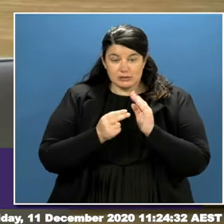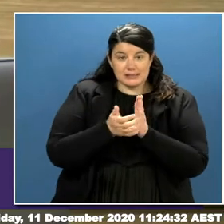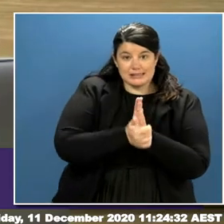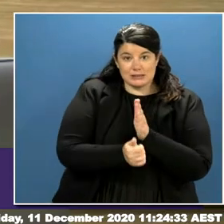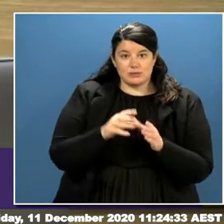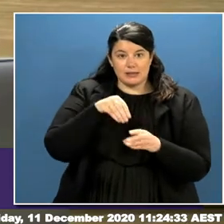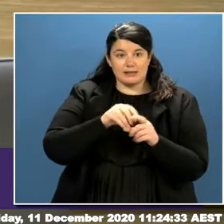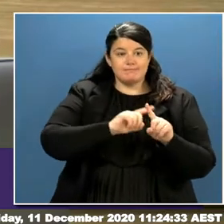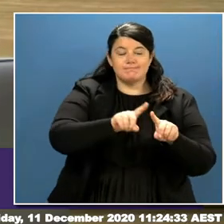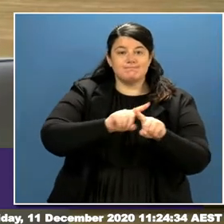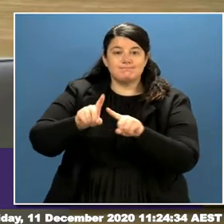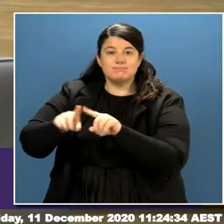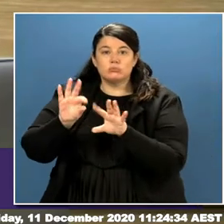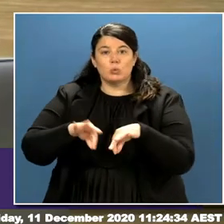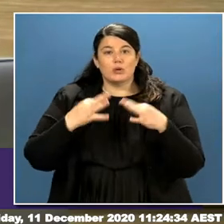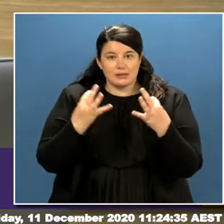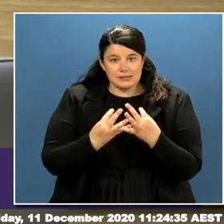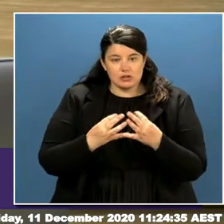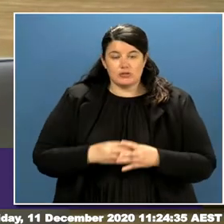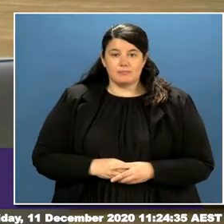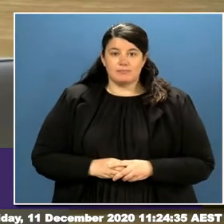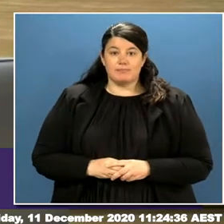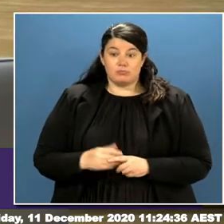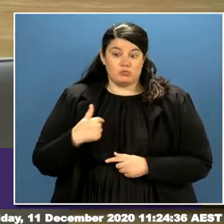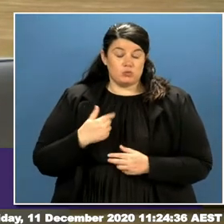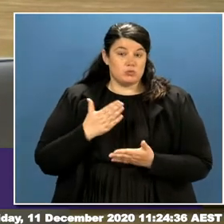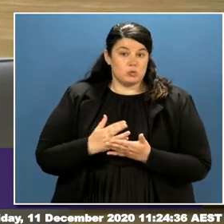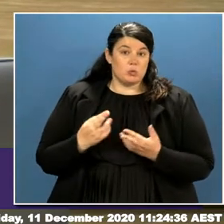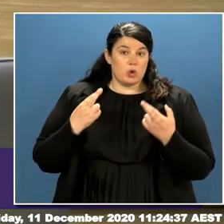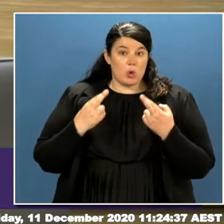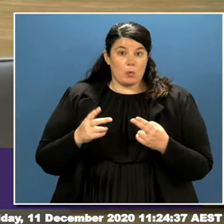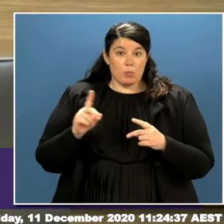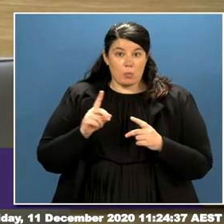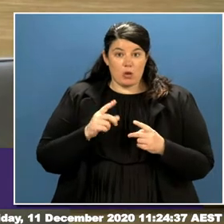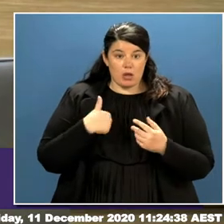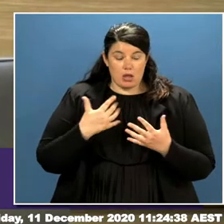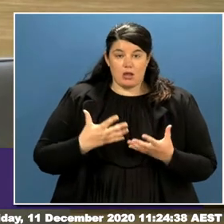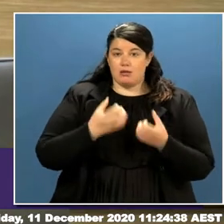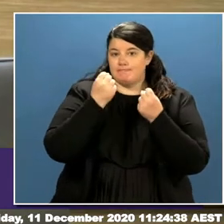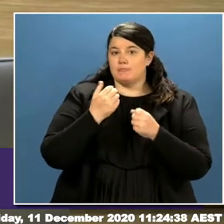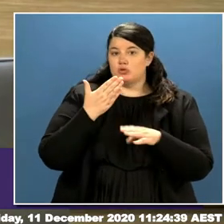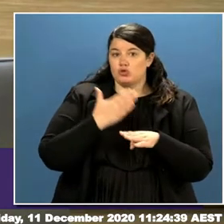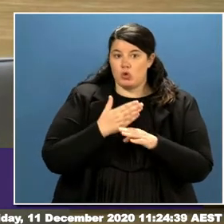organisations, with the hope of ultimately obtaining paid employment in